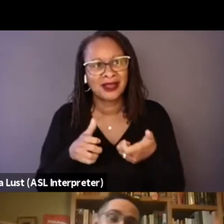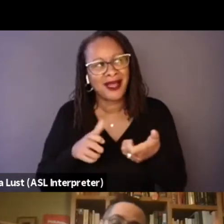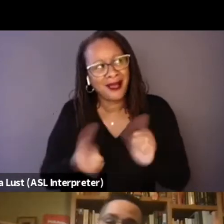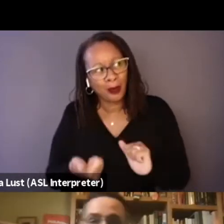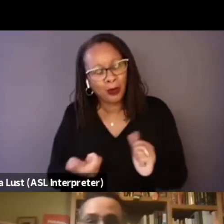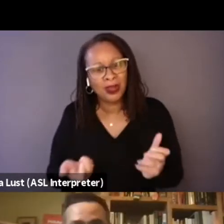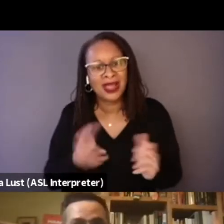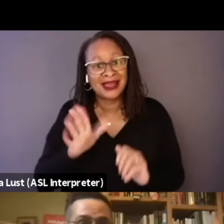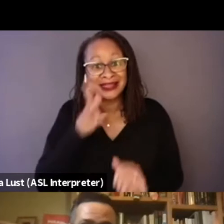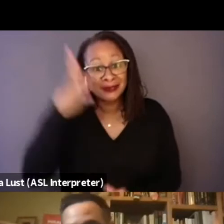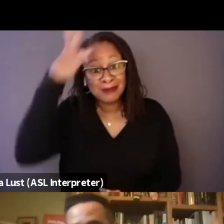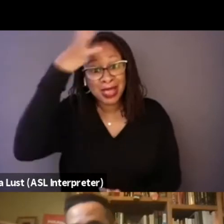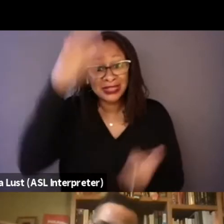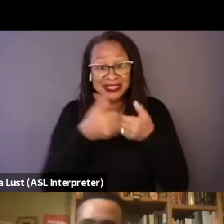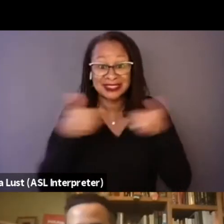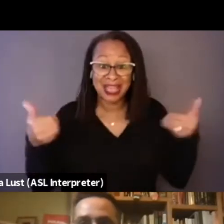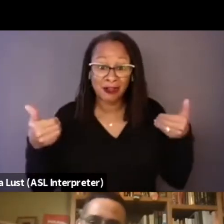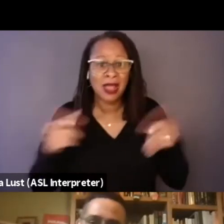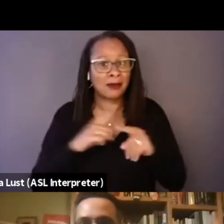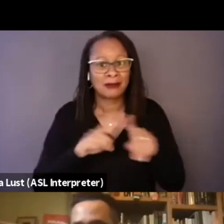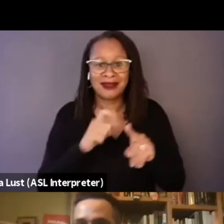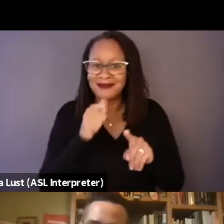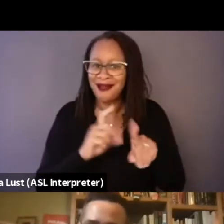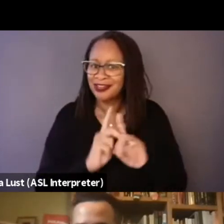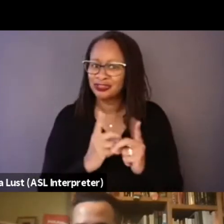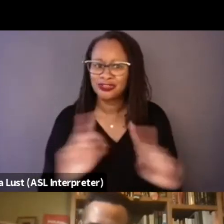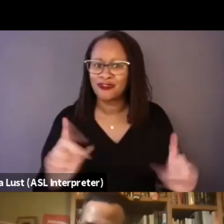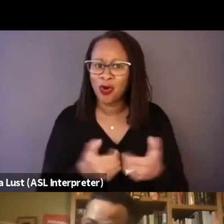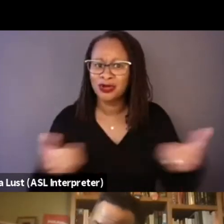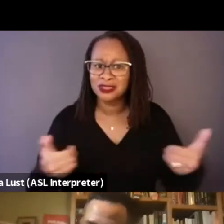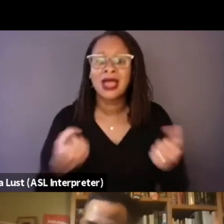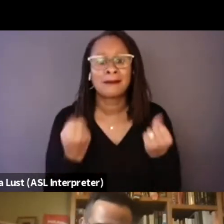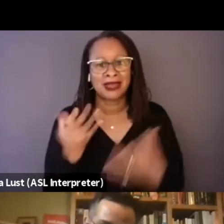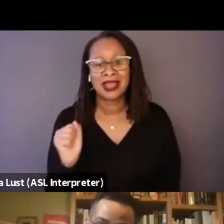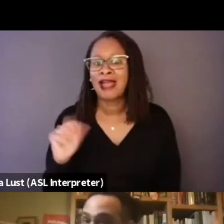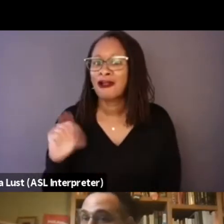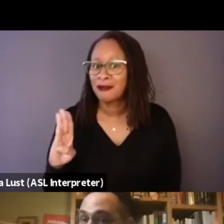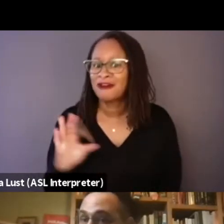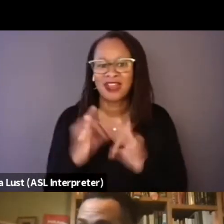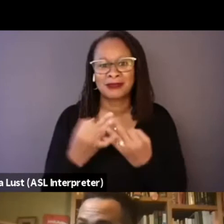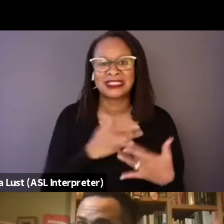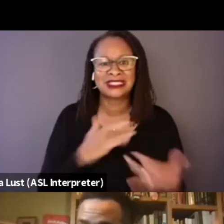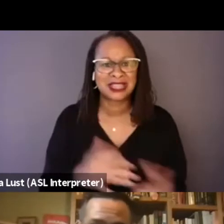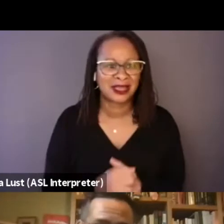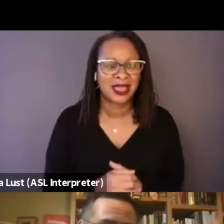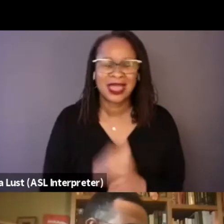his parents were separated but not divorced, as many Arab families, you know, it's just not really even spoken about;